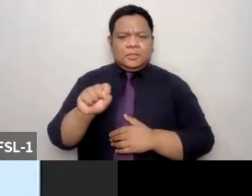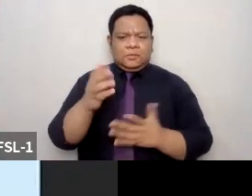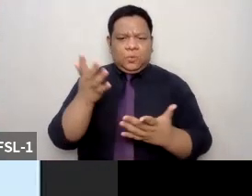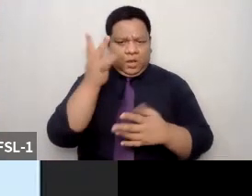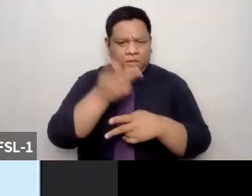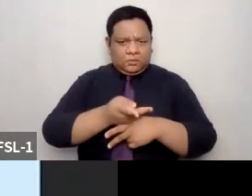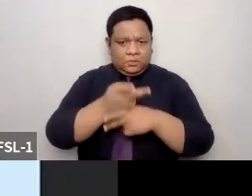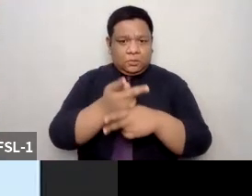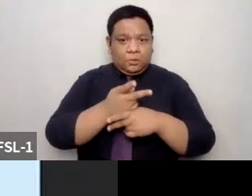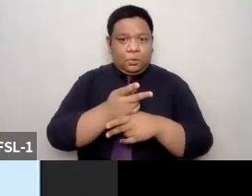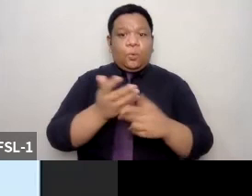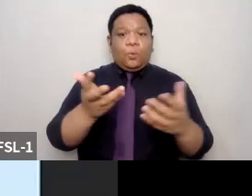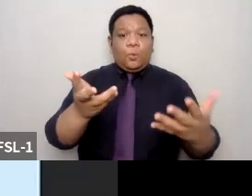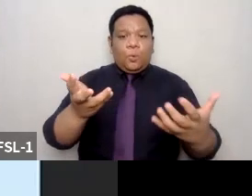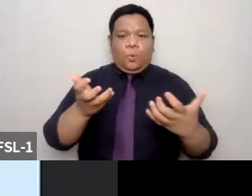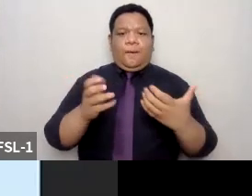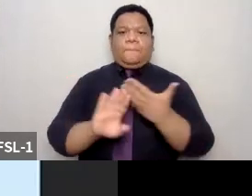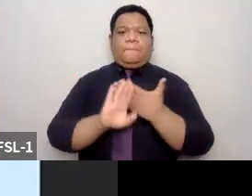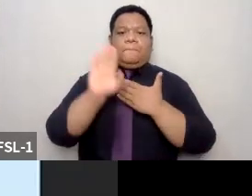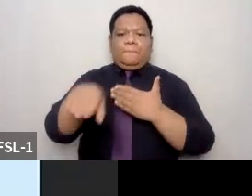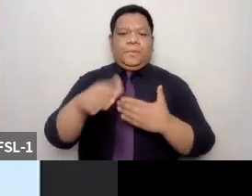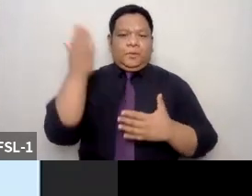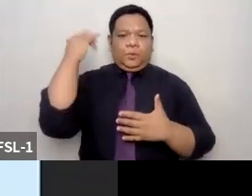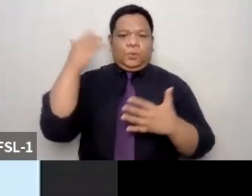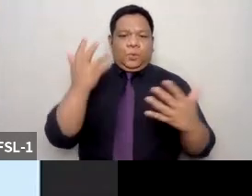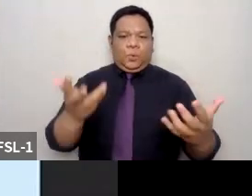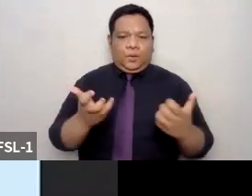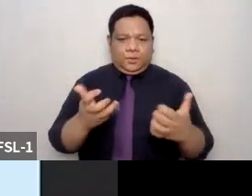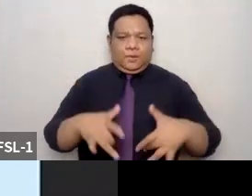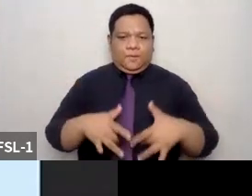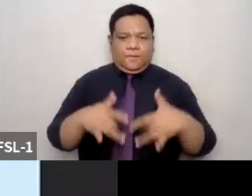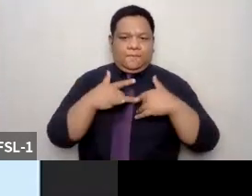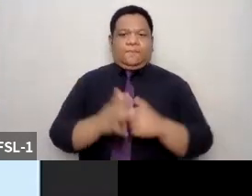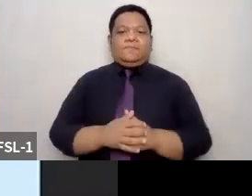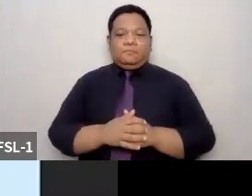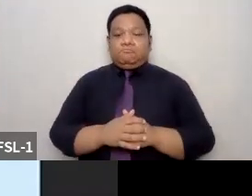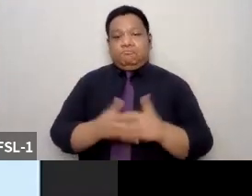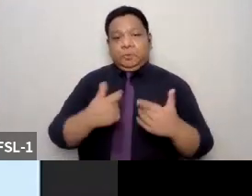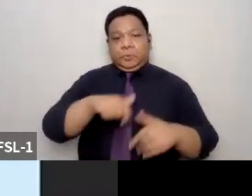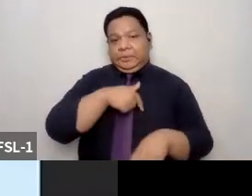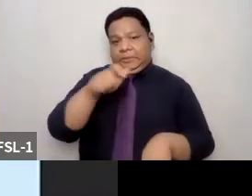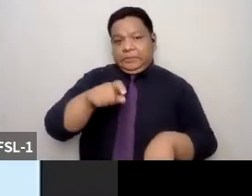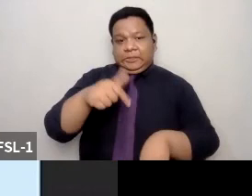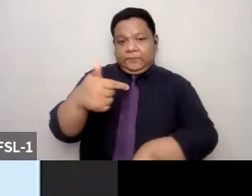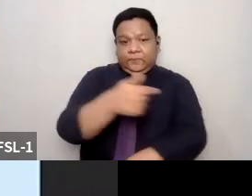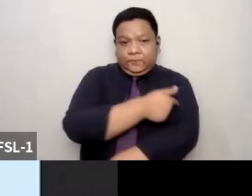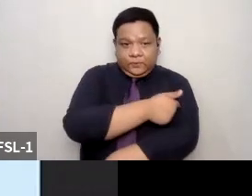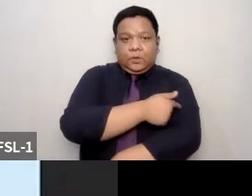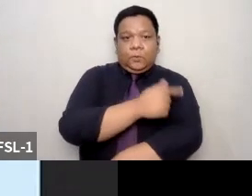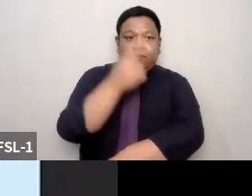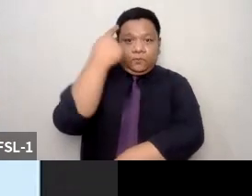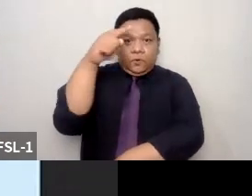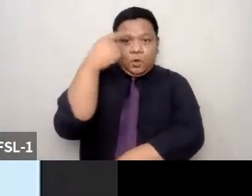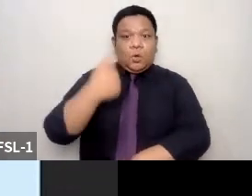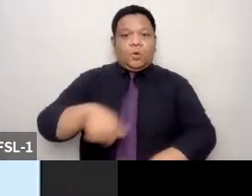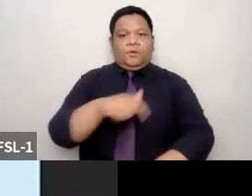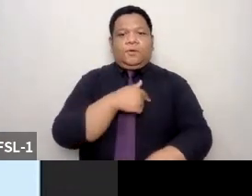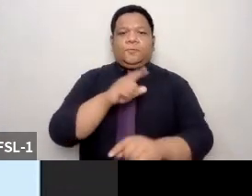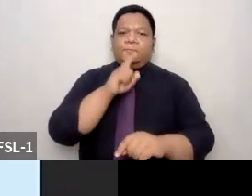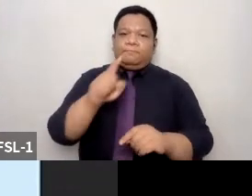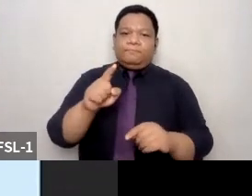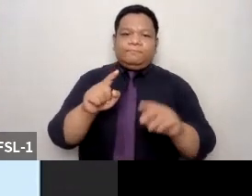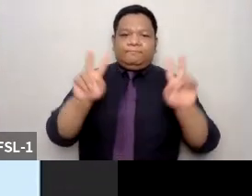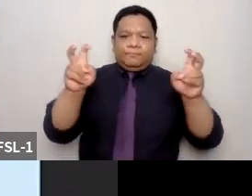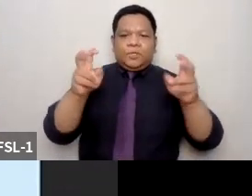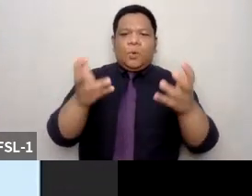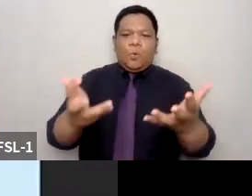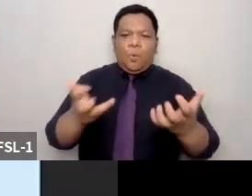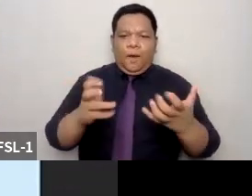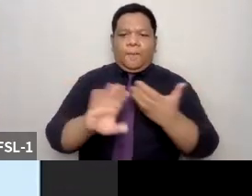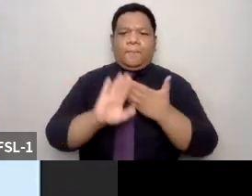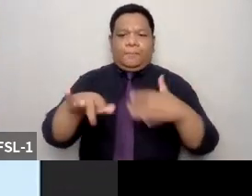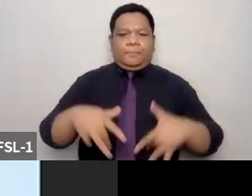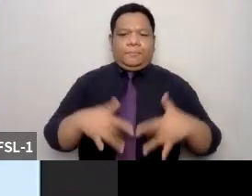Because we want to go back to our old lives so we need to get vaccinated, we are really the ones longing to get back the life we had before.